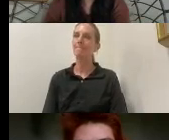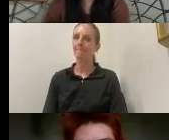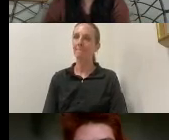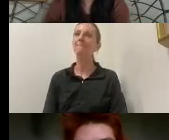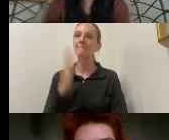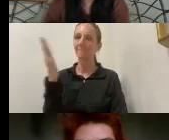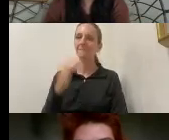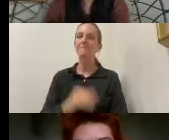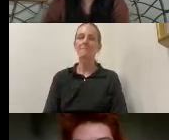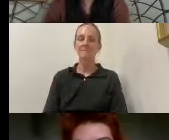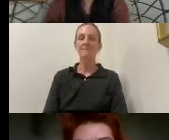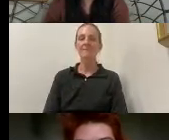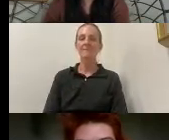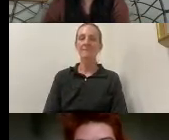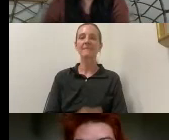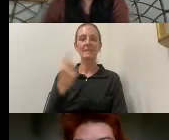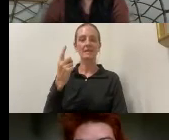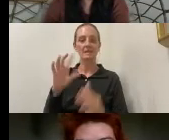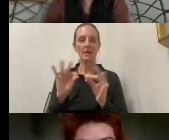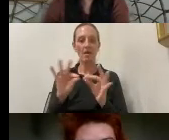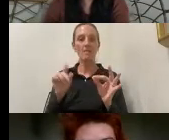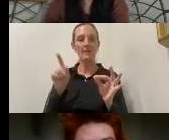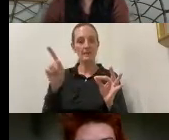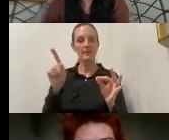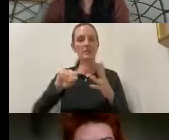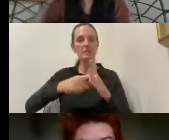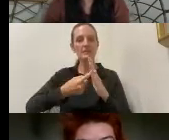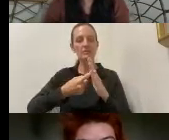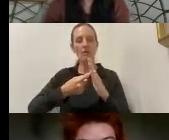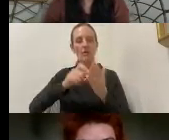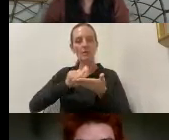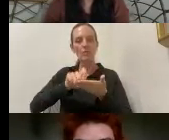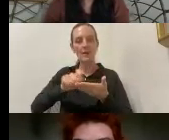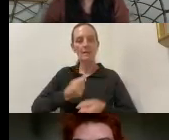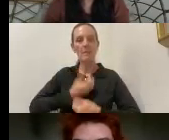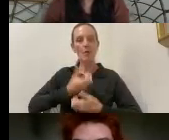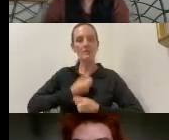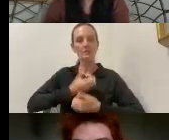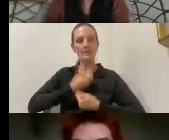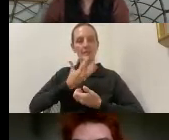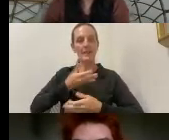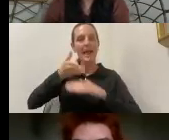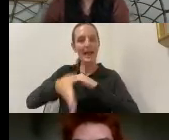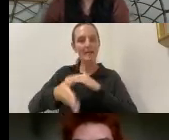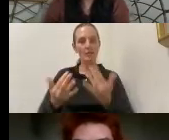of silence. Sekwanahcahk said they started writing poetry after the wildfires.